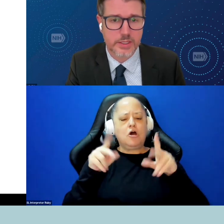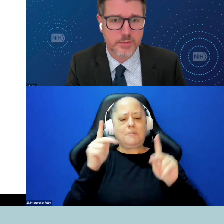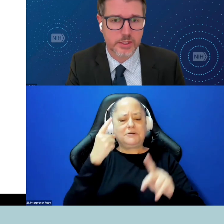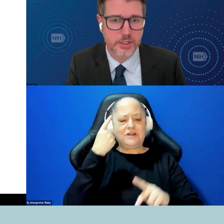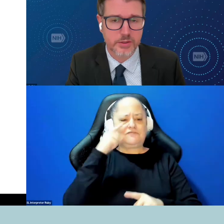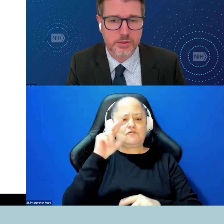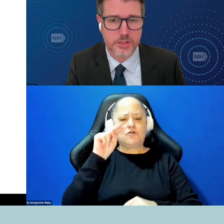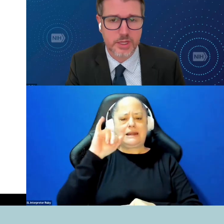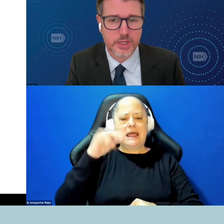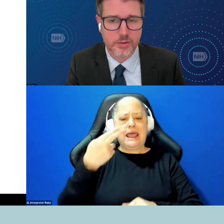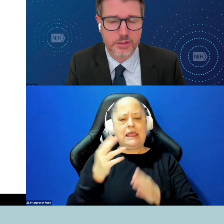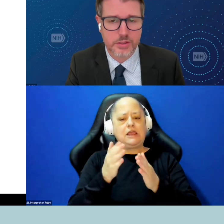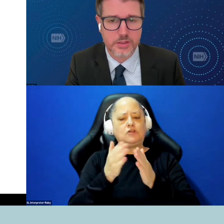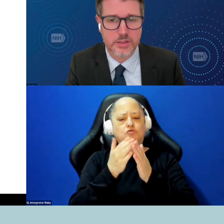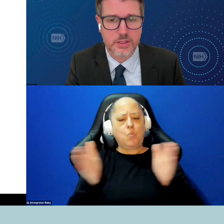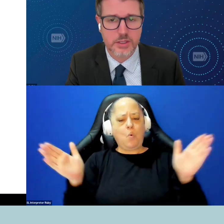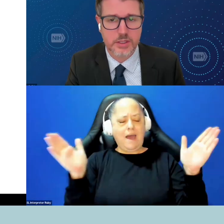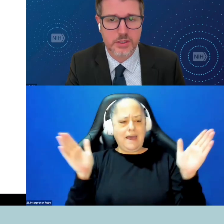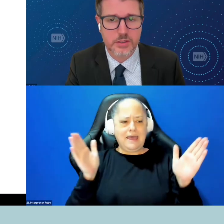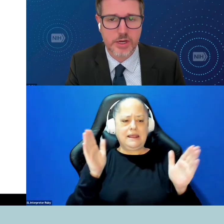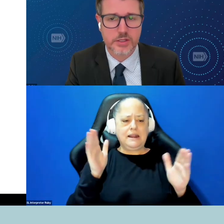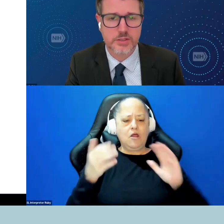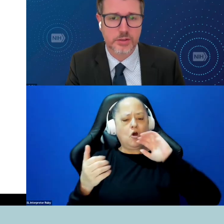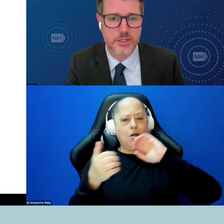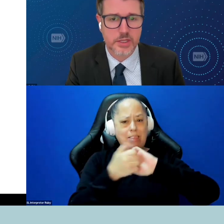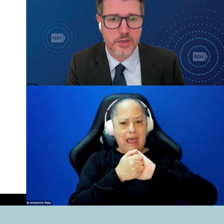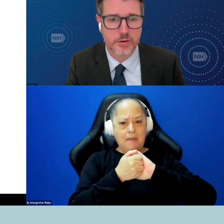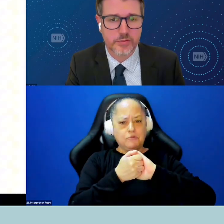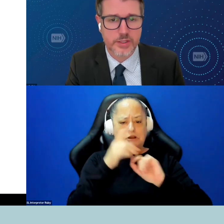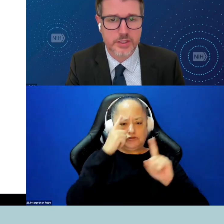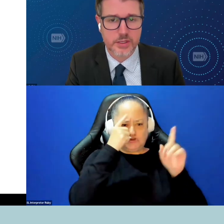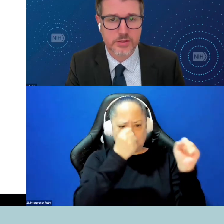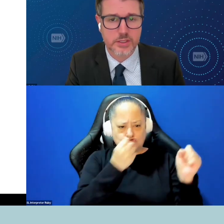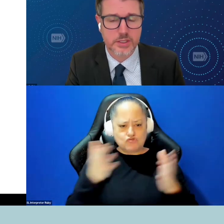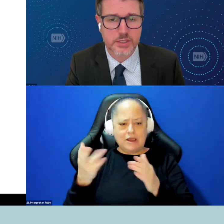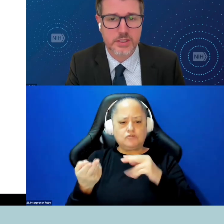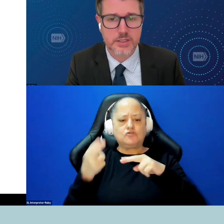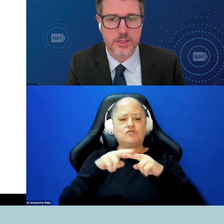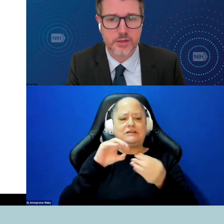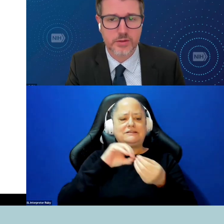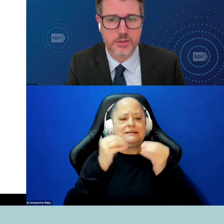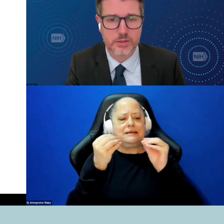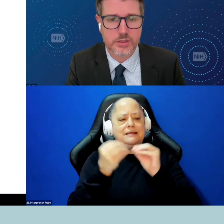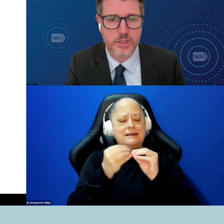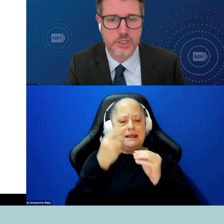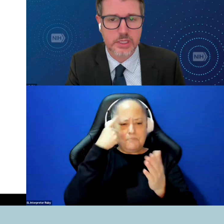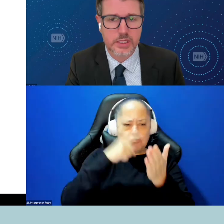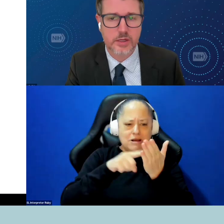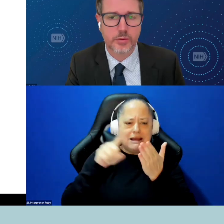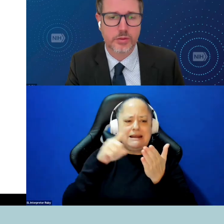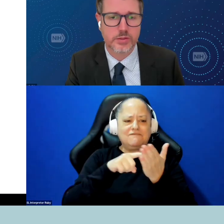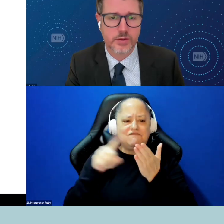wide disability health research collaborations, strategies for increasing the number of investigators conducting disability health research, and approaches